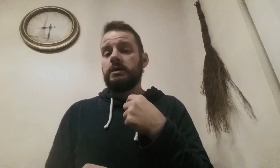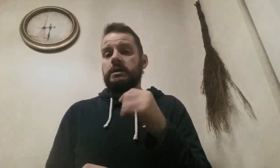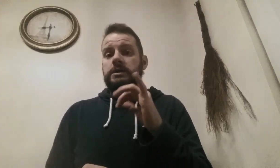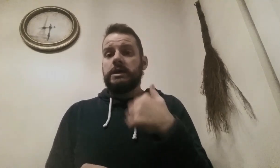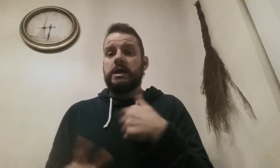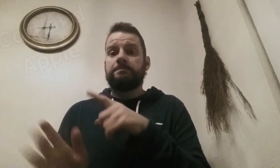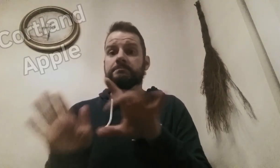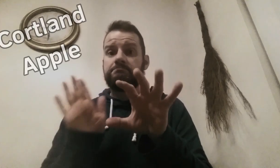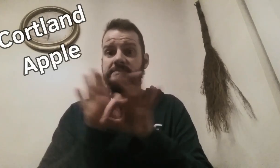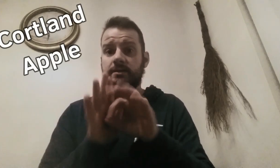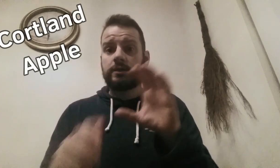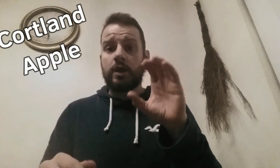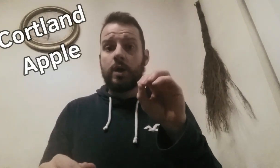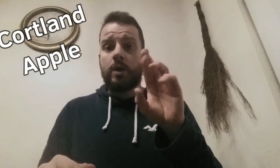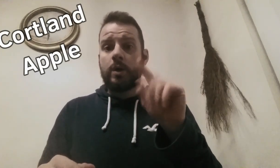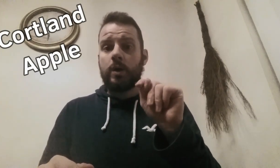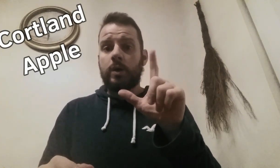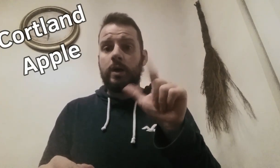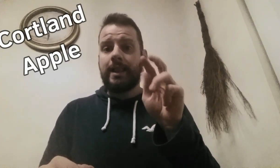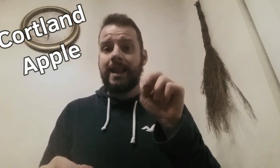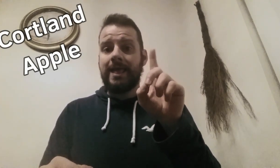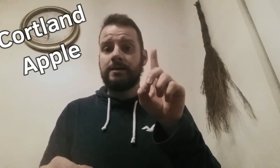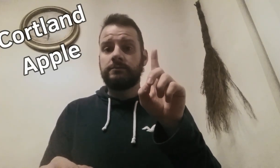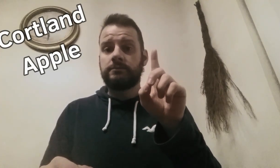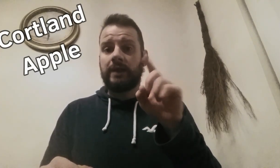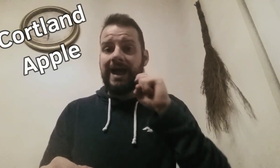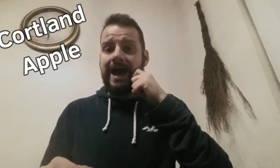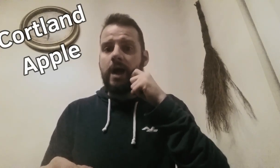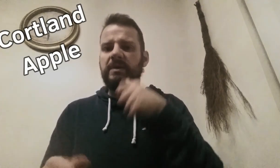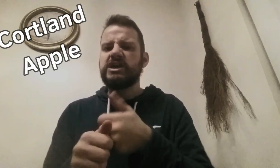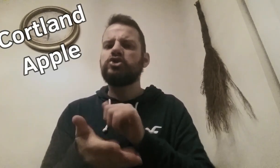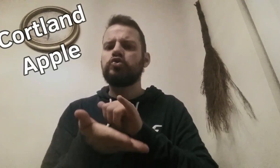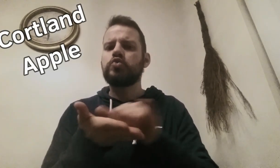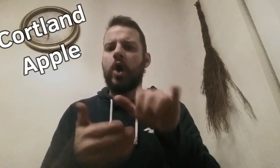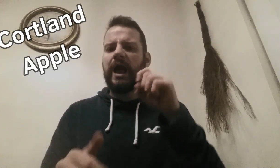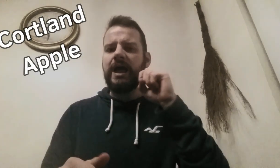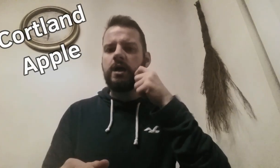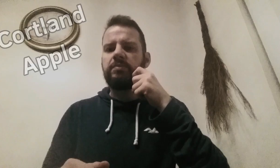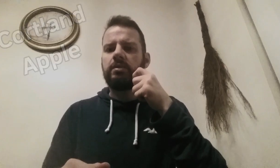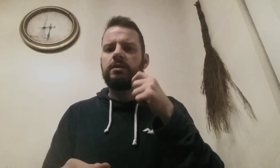I choose Cortland apple, it is New York apple.